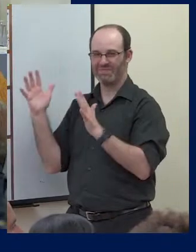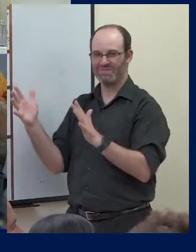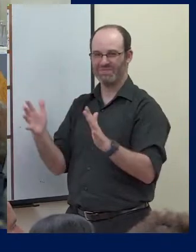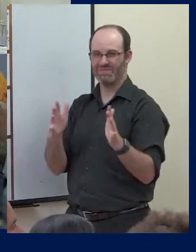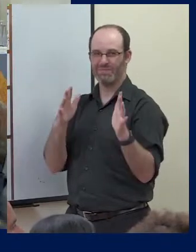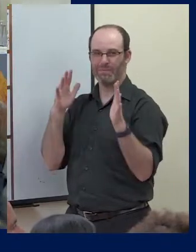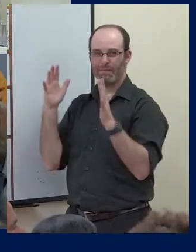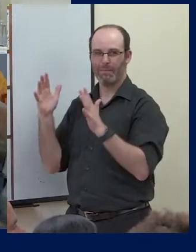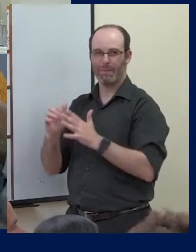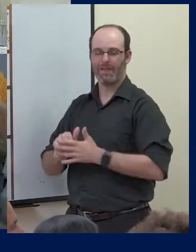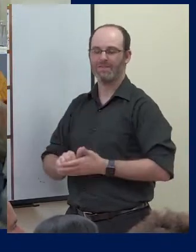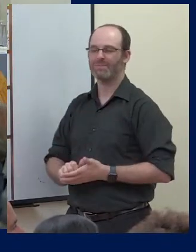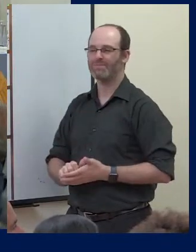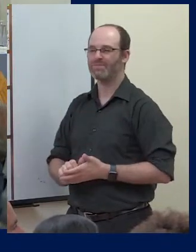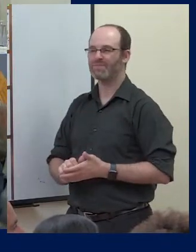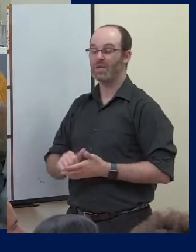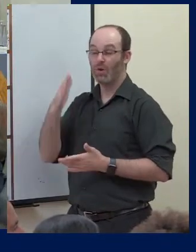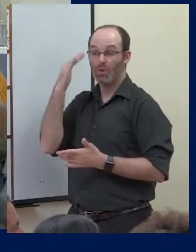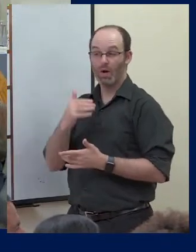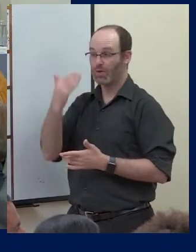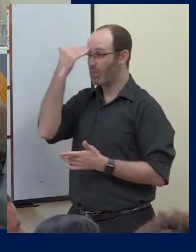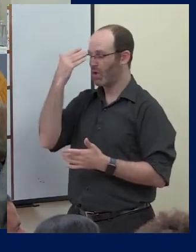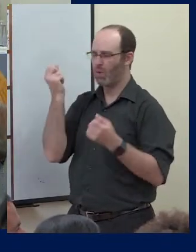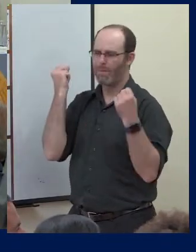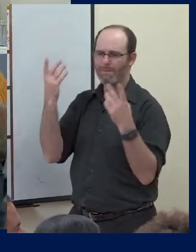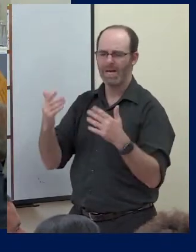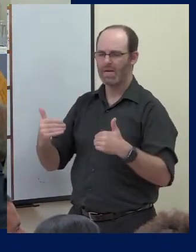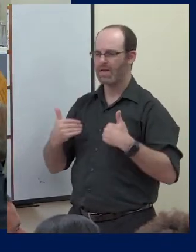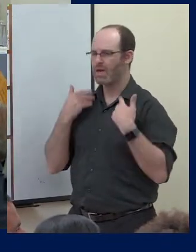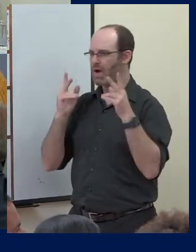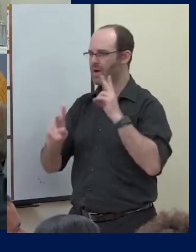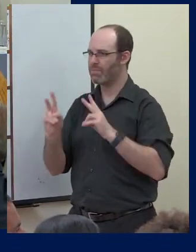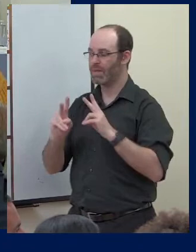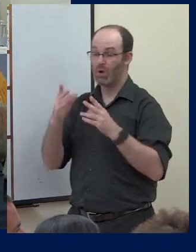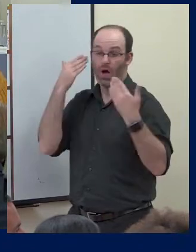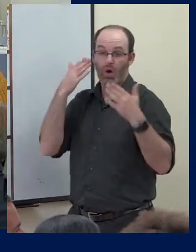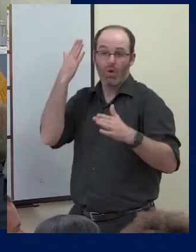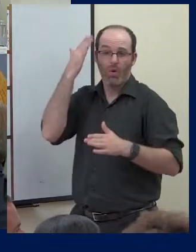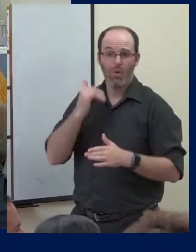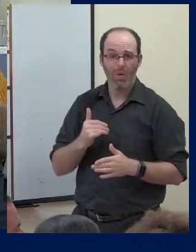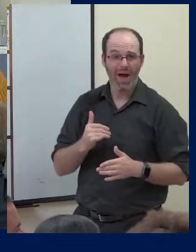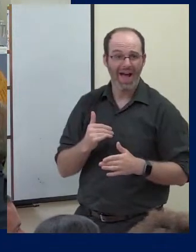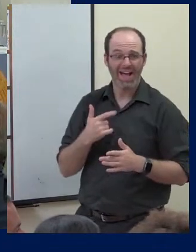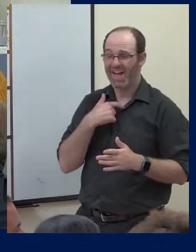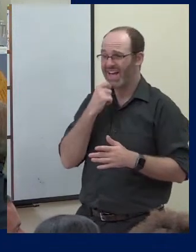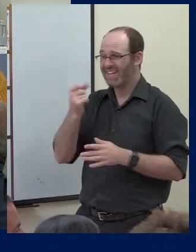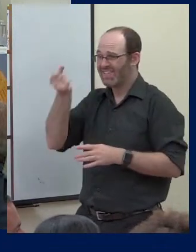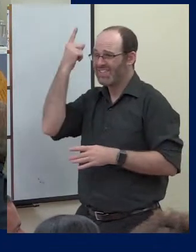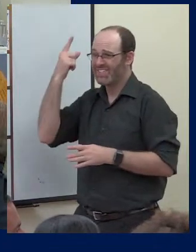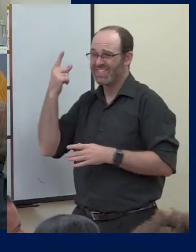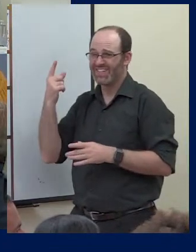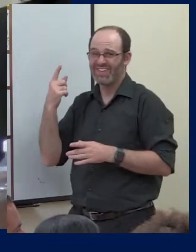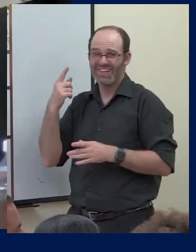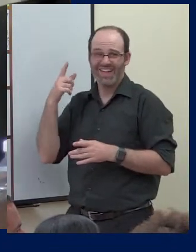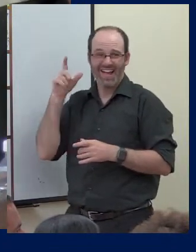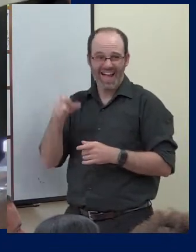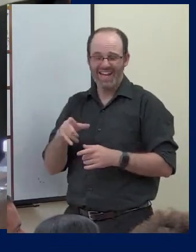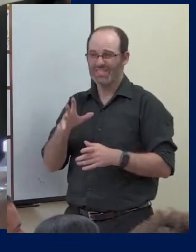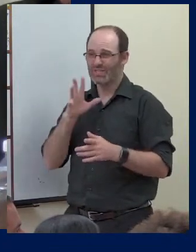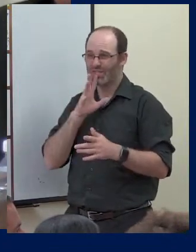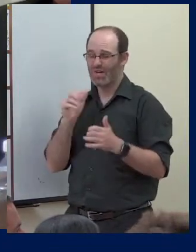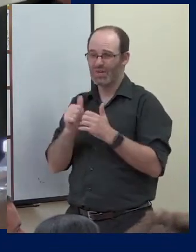Becerra: so many of our young people, I do not know why I did not get it, but they prefer